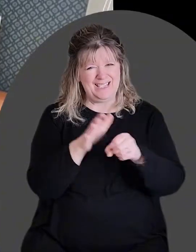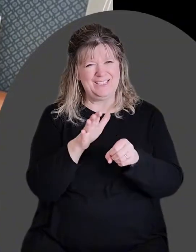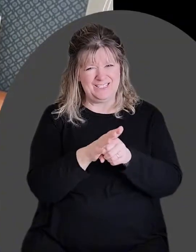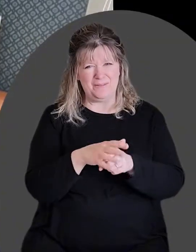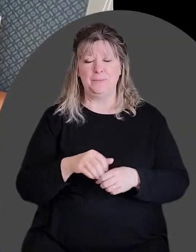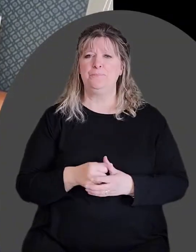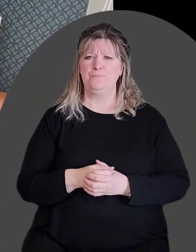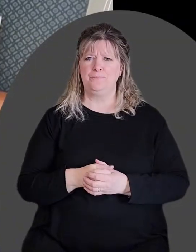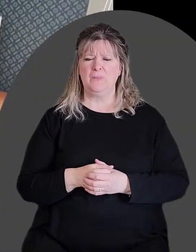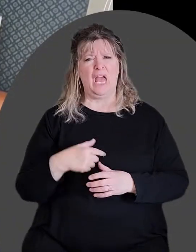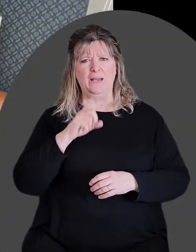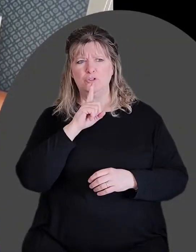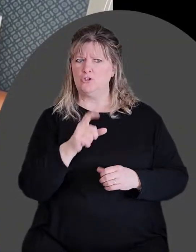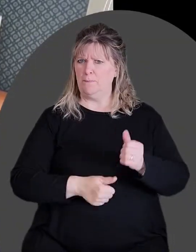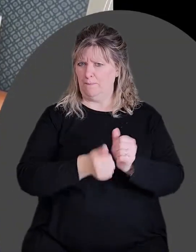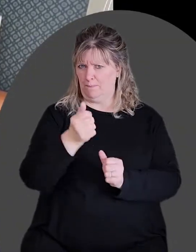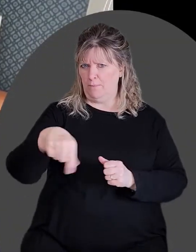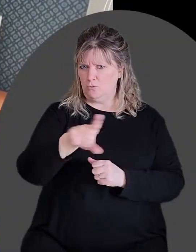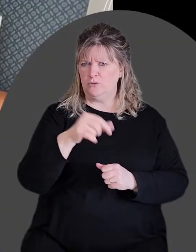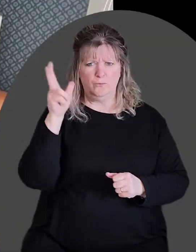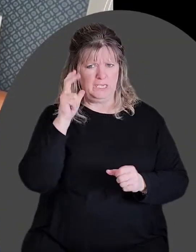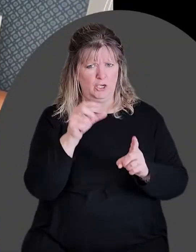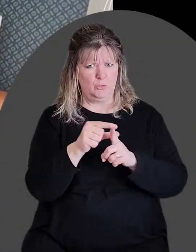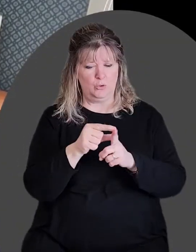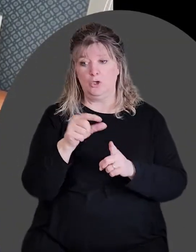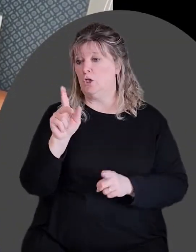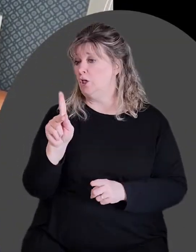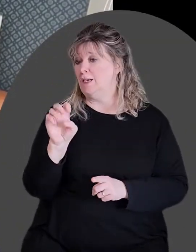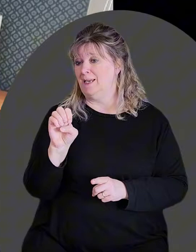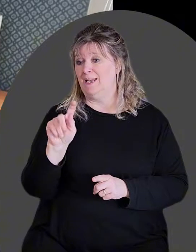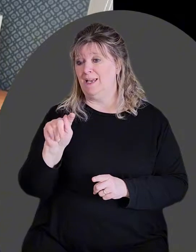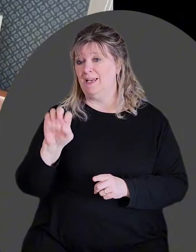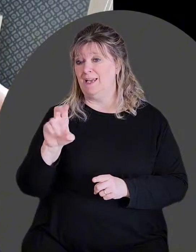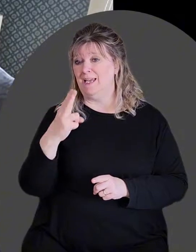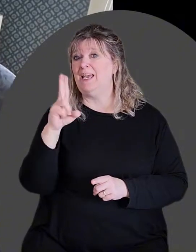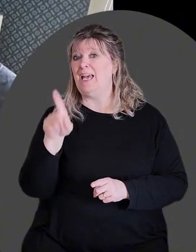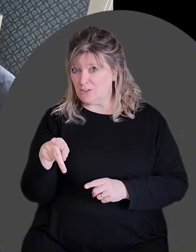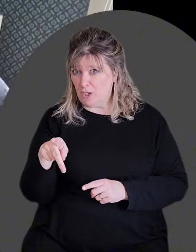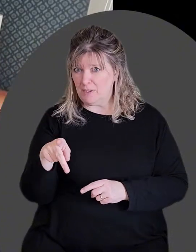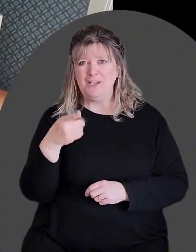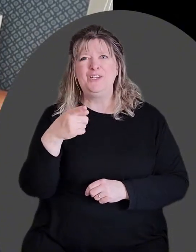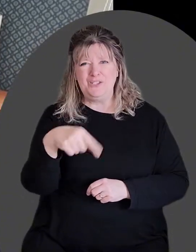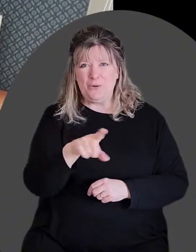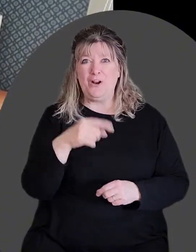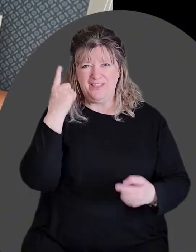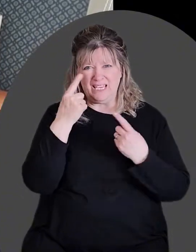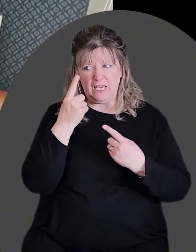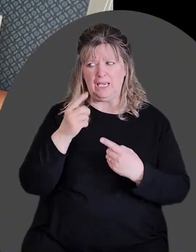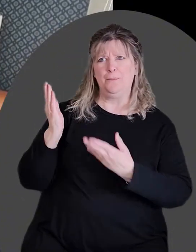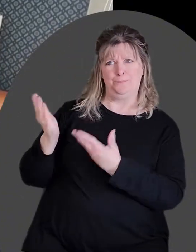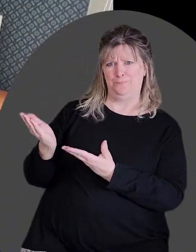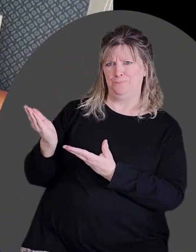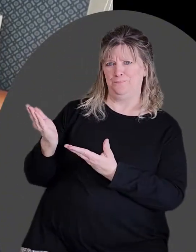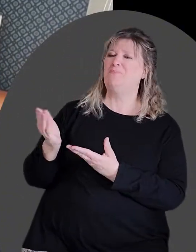now I'm sure when most of you hear the word ketchup you're thinking of this stuff right here